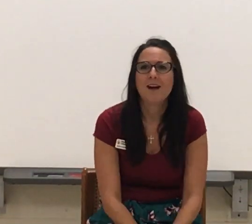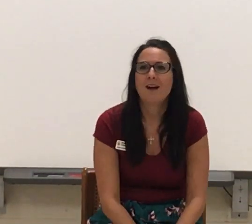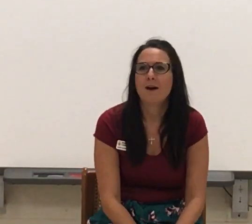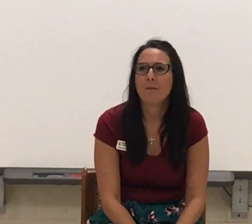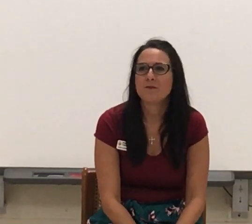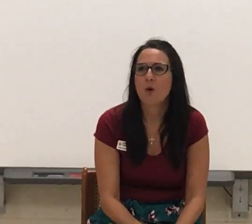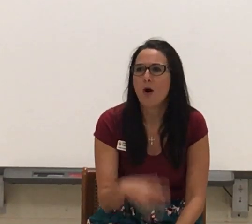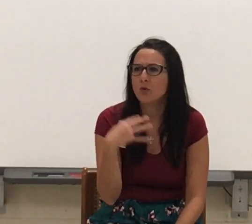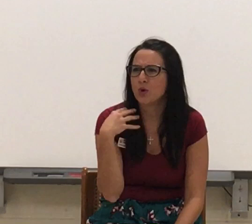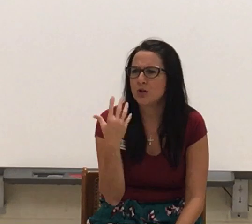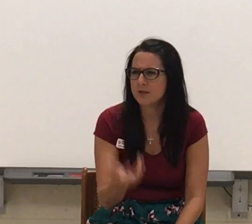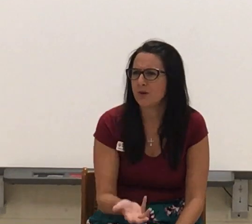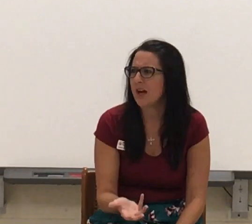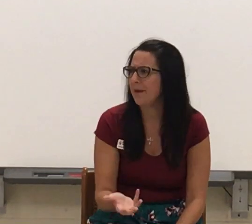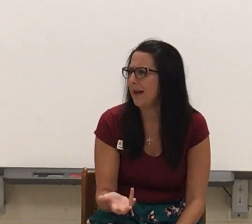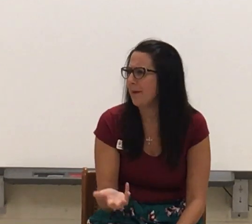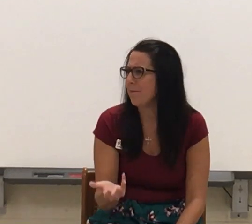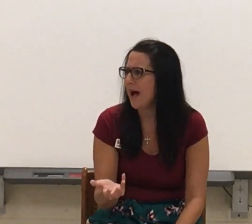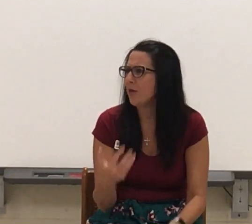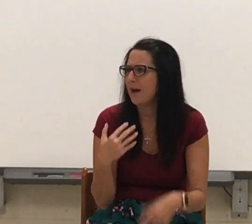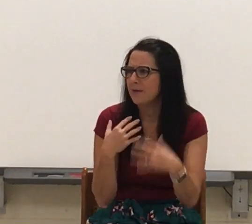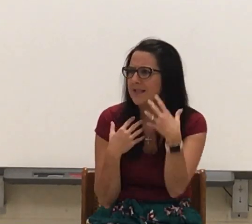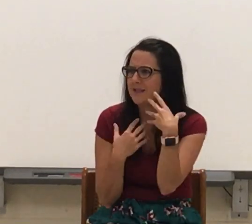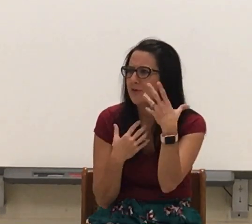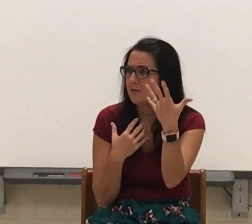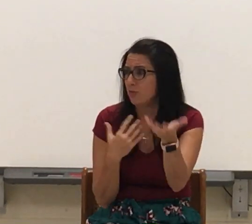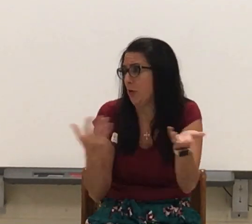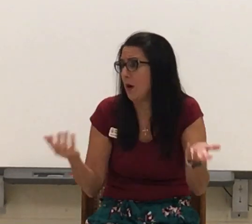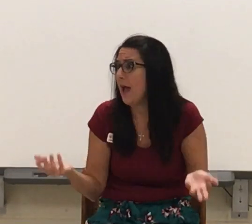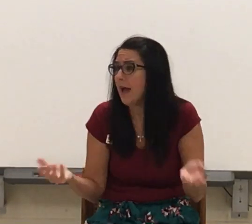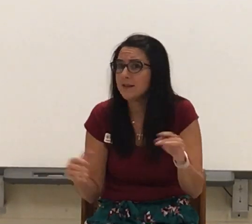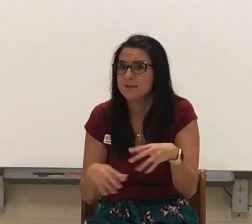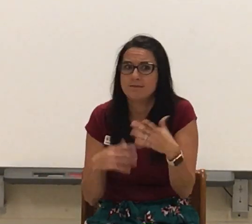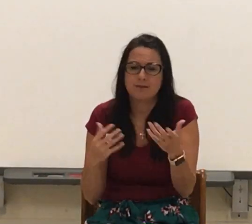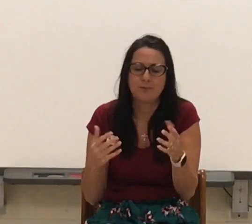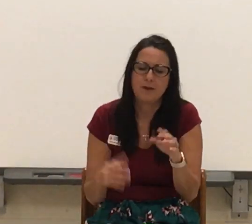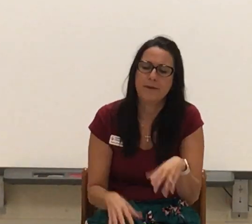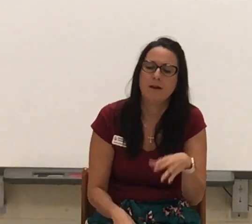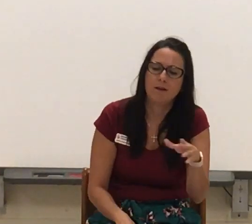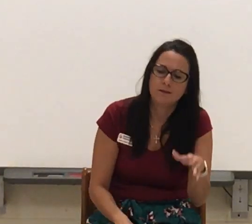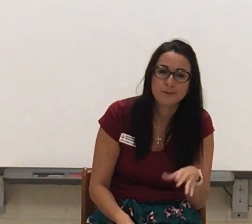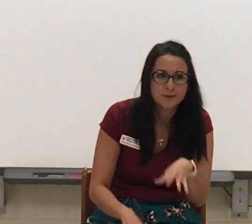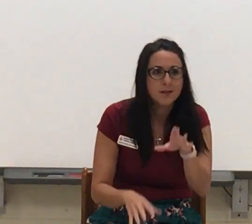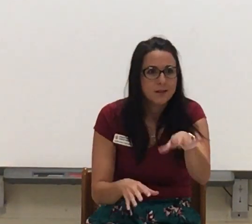Um... so all the words that were coming out of my mouth were correct, well maybe not all of them,